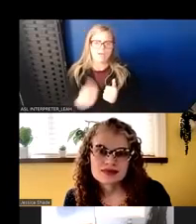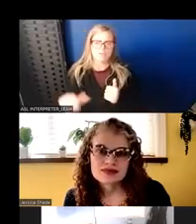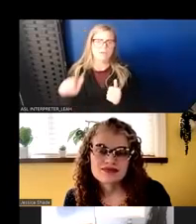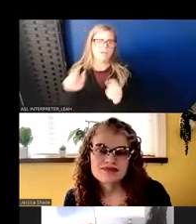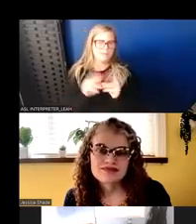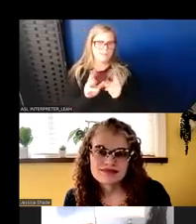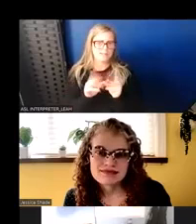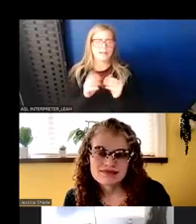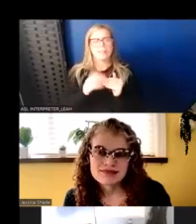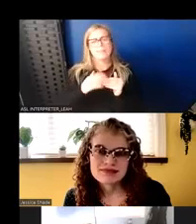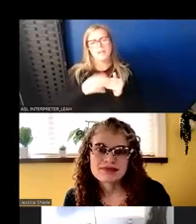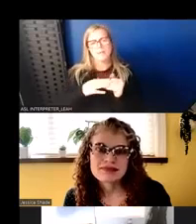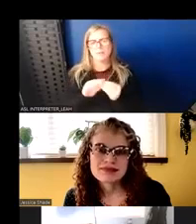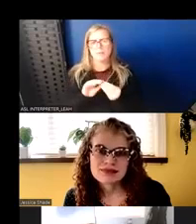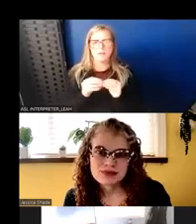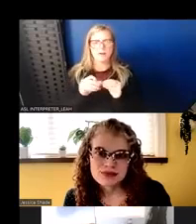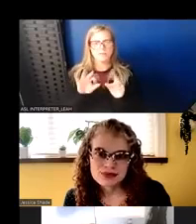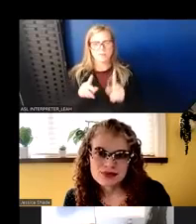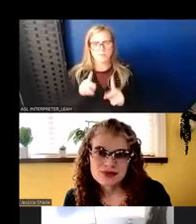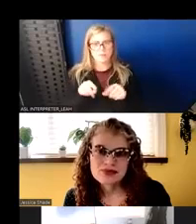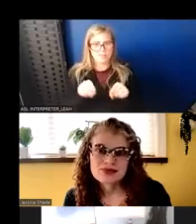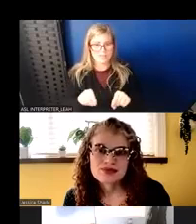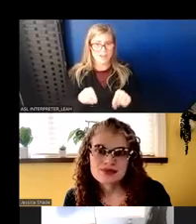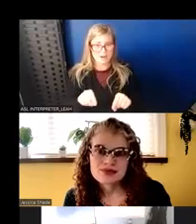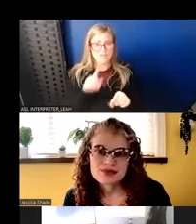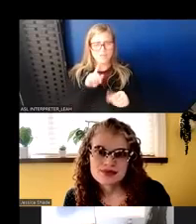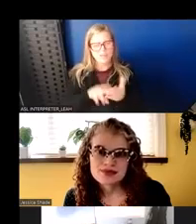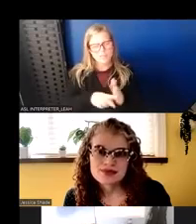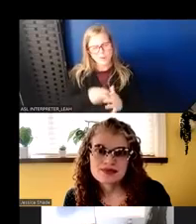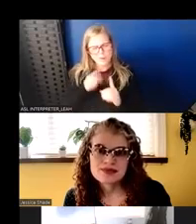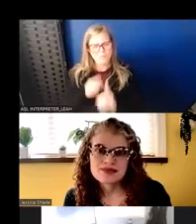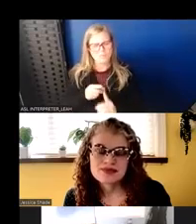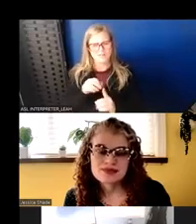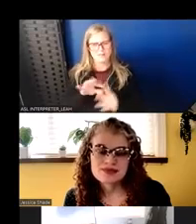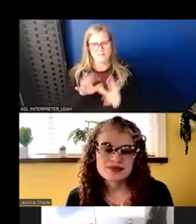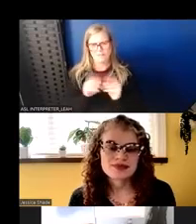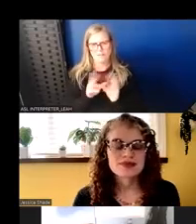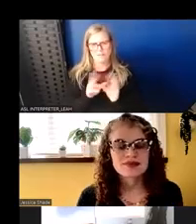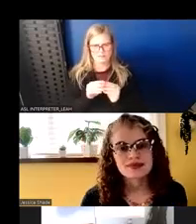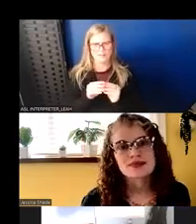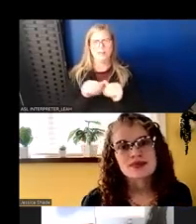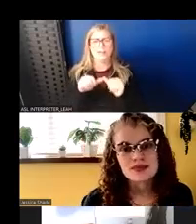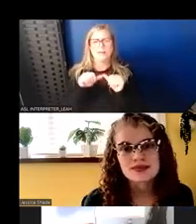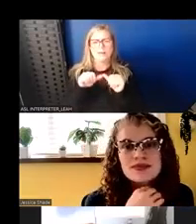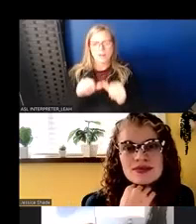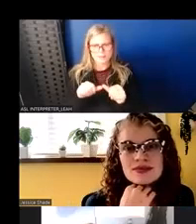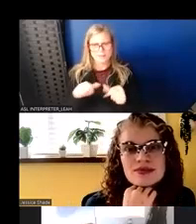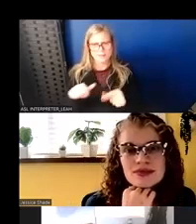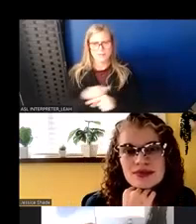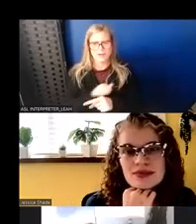people there for the purpose of the meeting? And making a constant practice of what is this meeting about